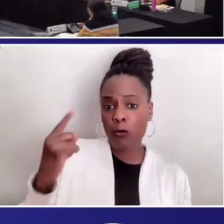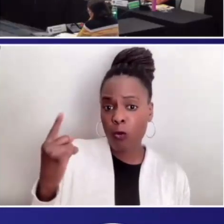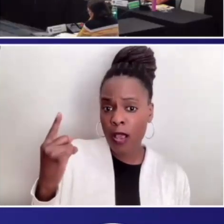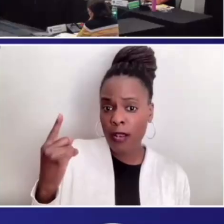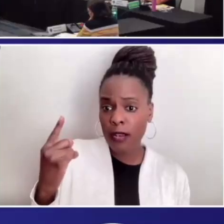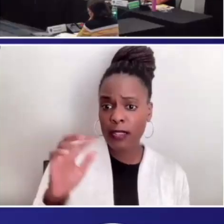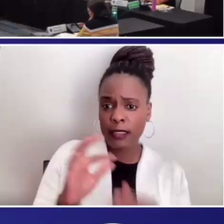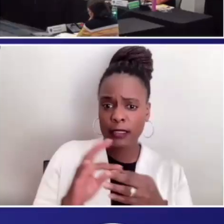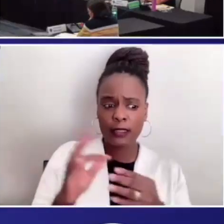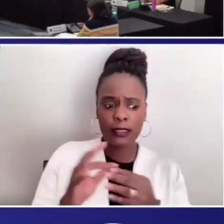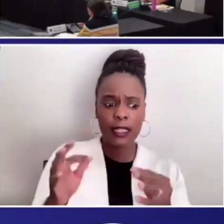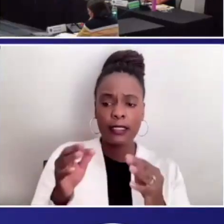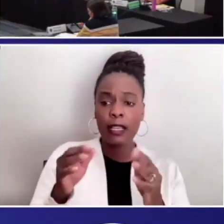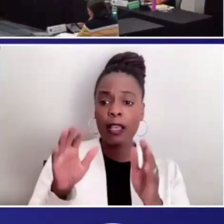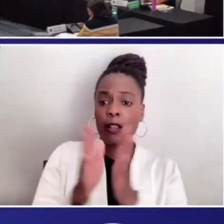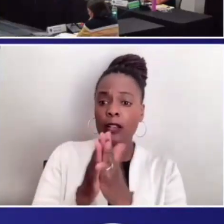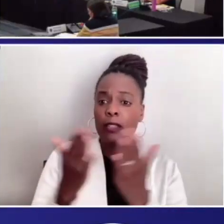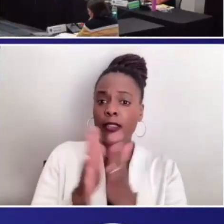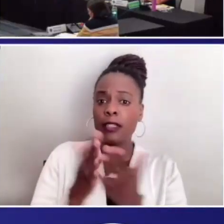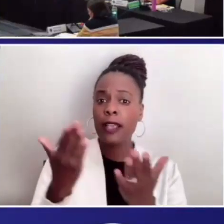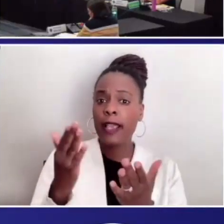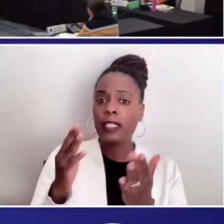be published by July 4, 2025, to be eligible?